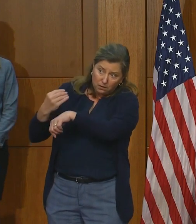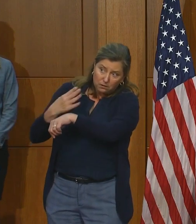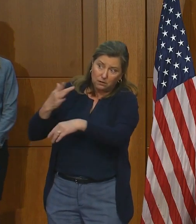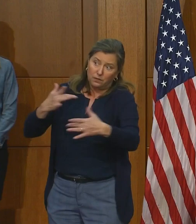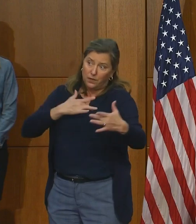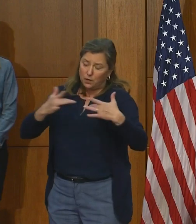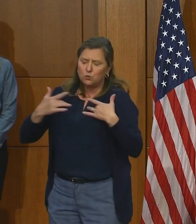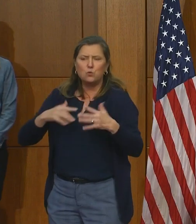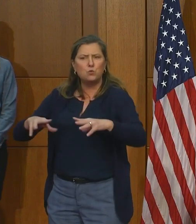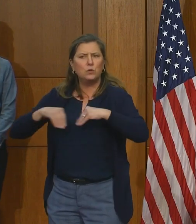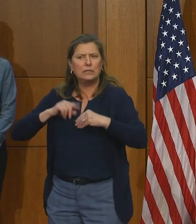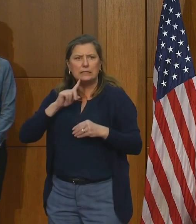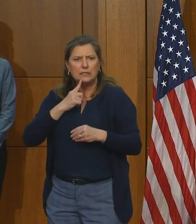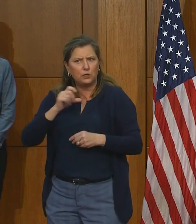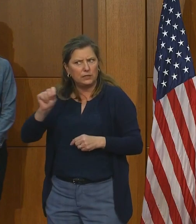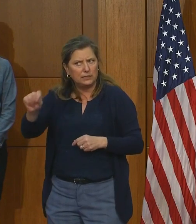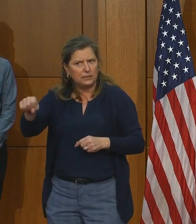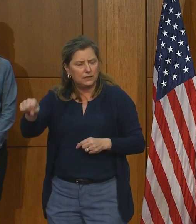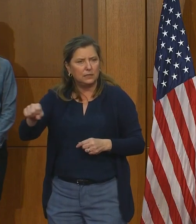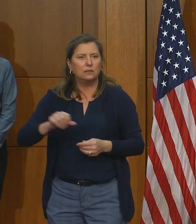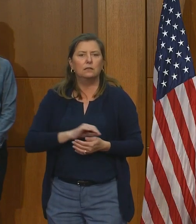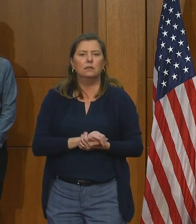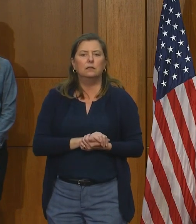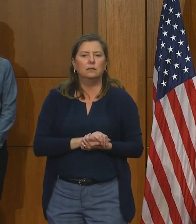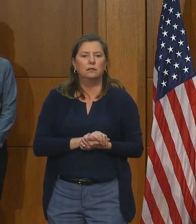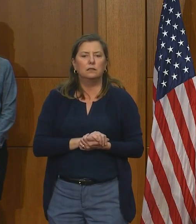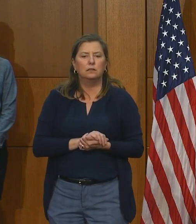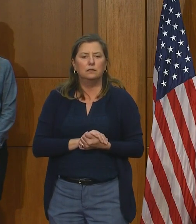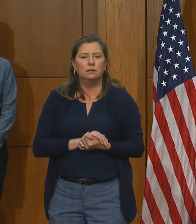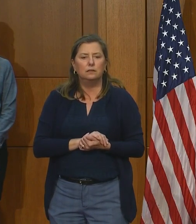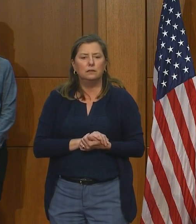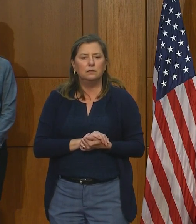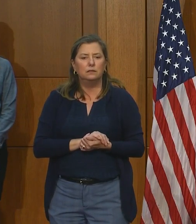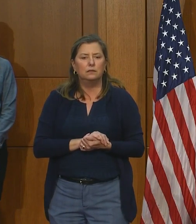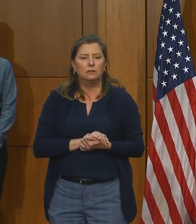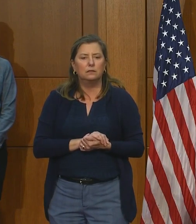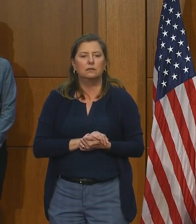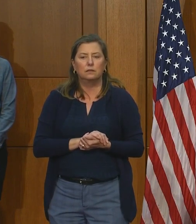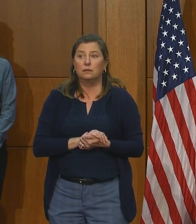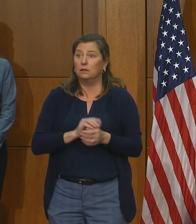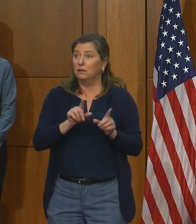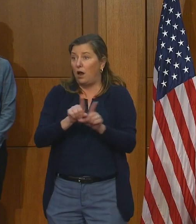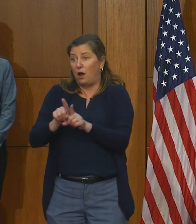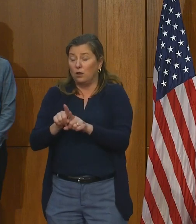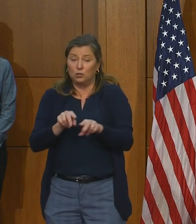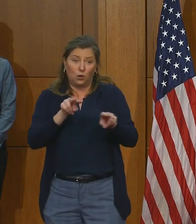YES I TAKE THEIR INPUT AND